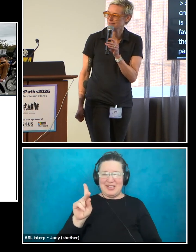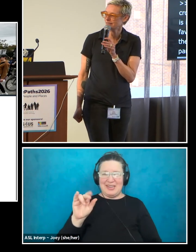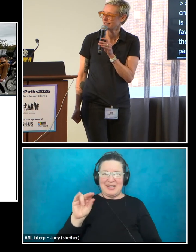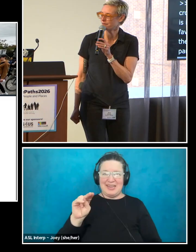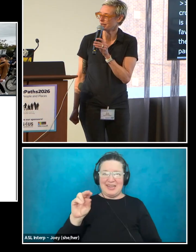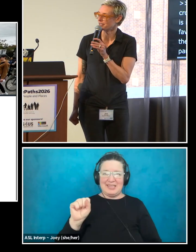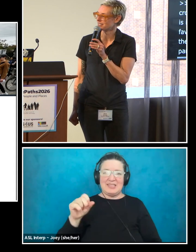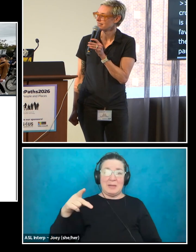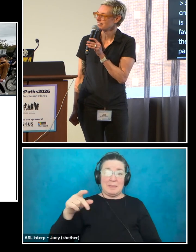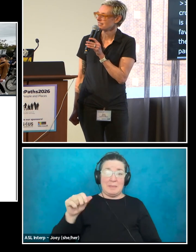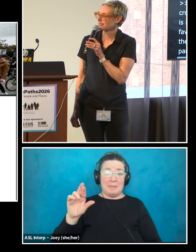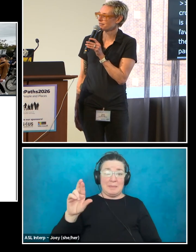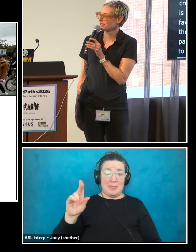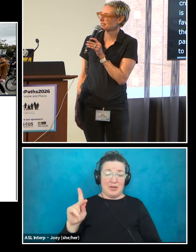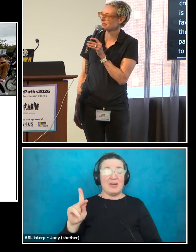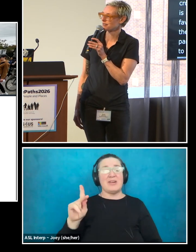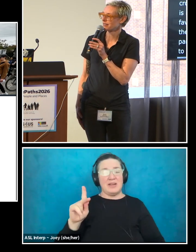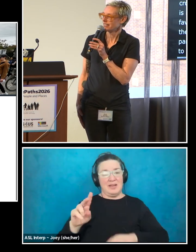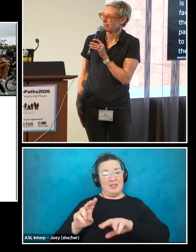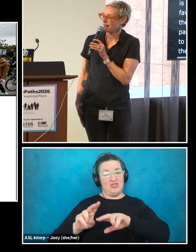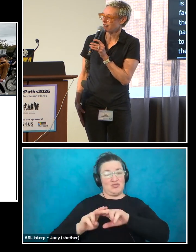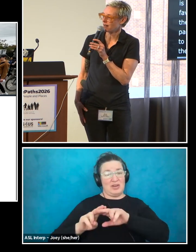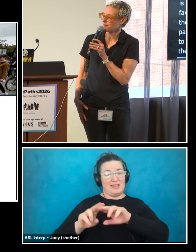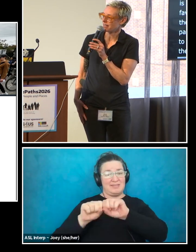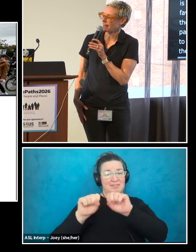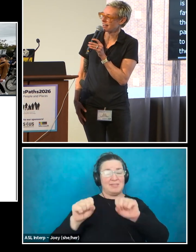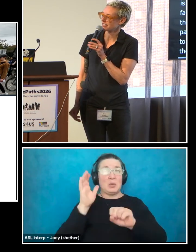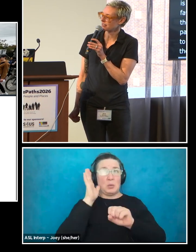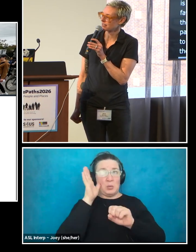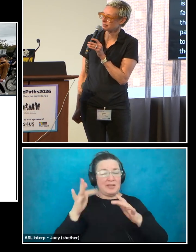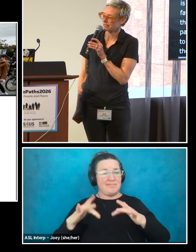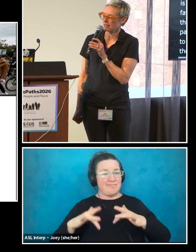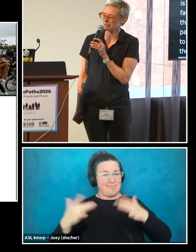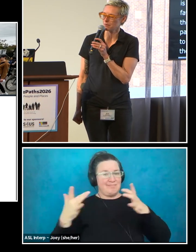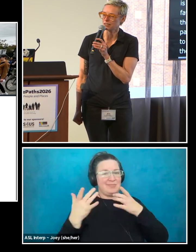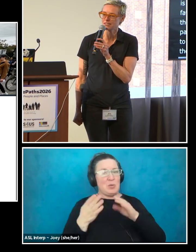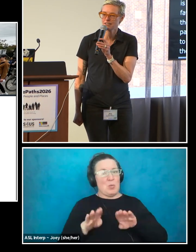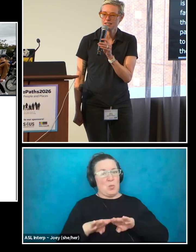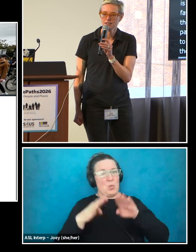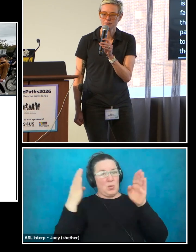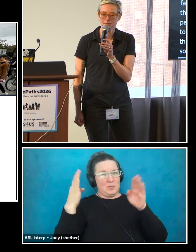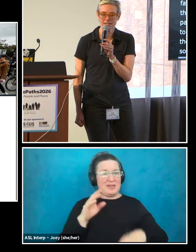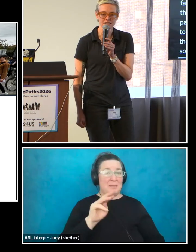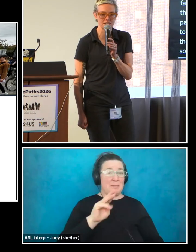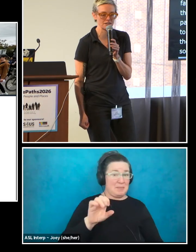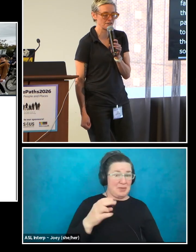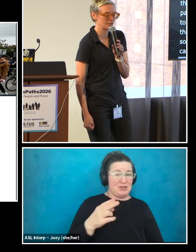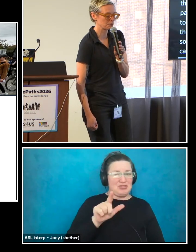this of March. So very soon. Um, I started caring about this area when my kids started going to